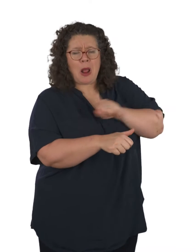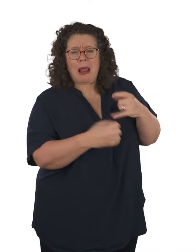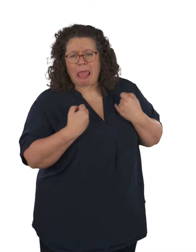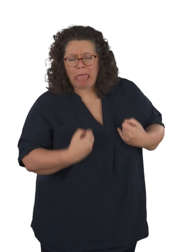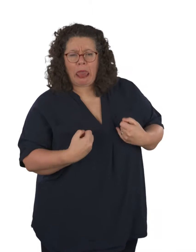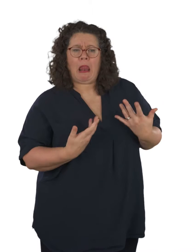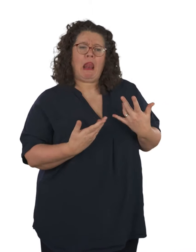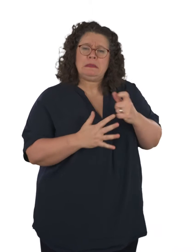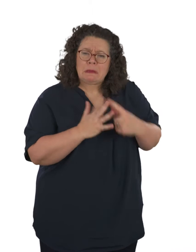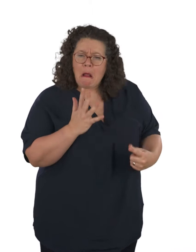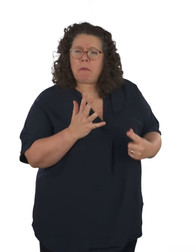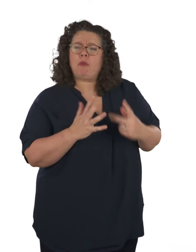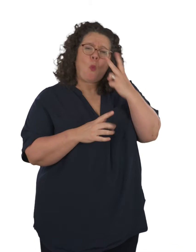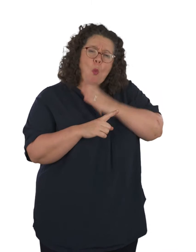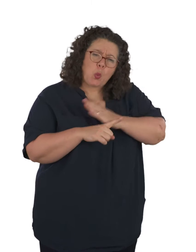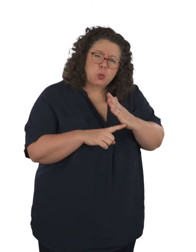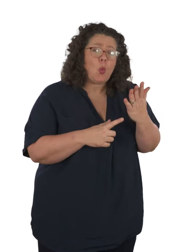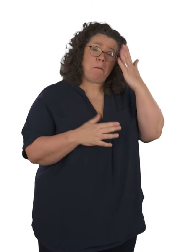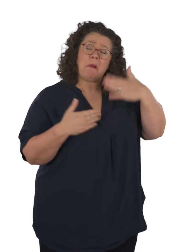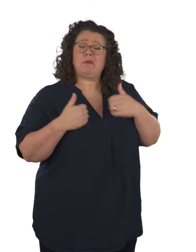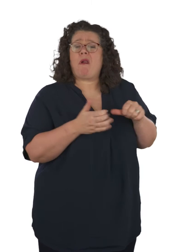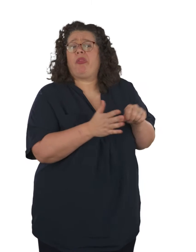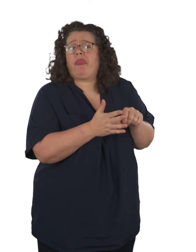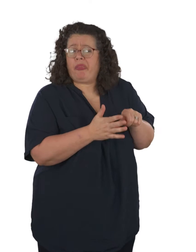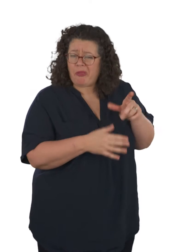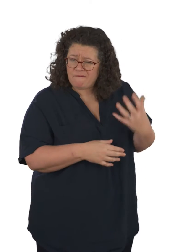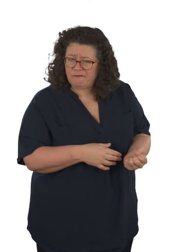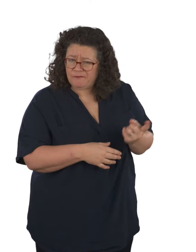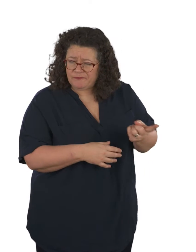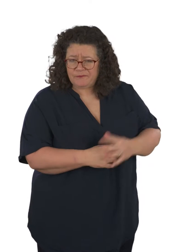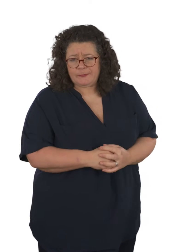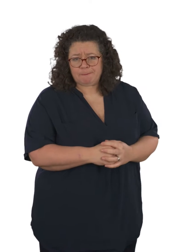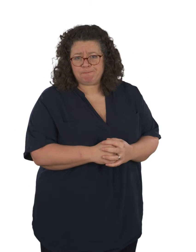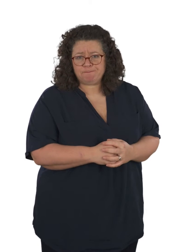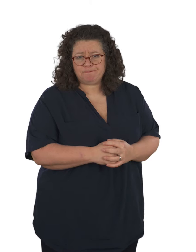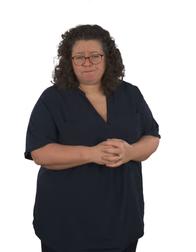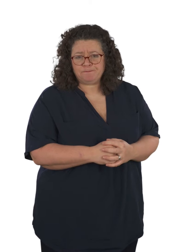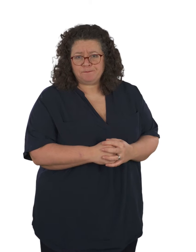who need help because they're ill, disabled, old, or have a mental health condition.